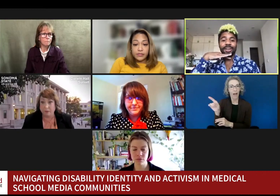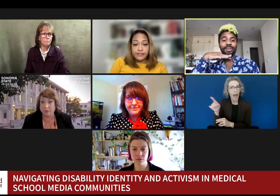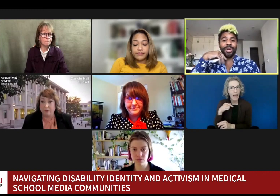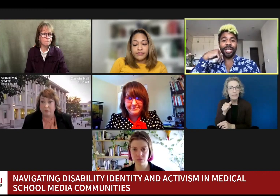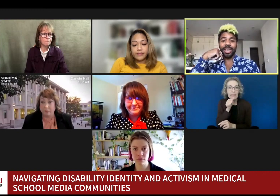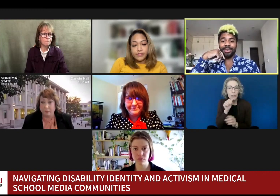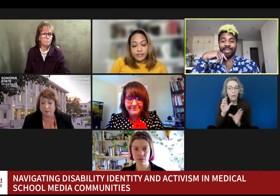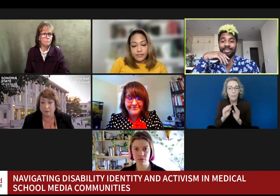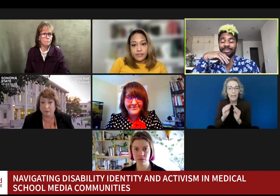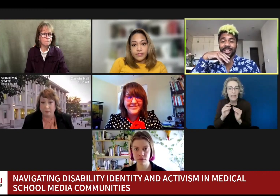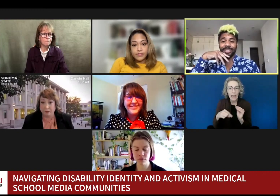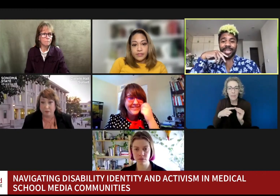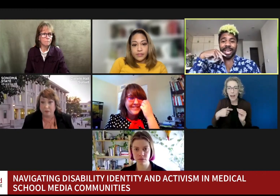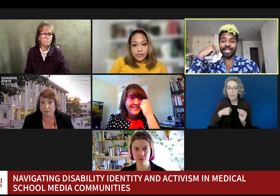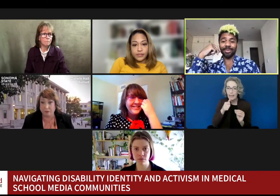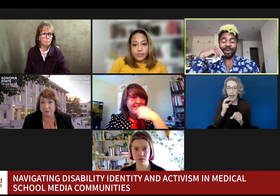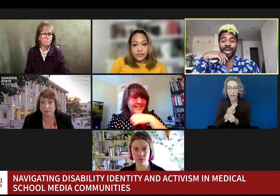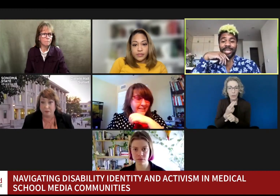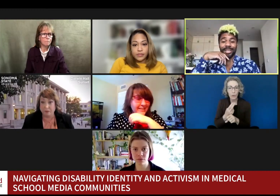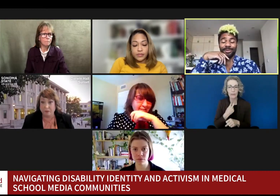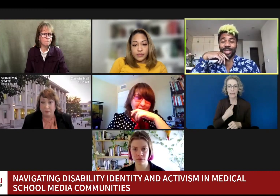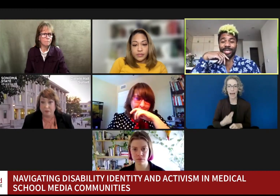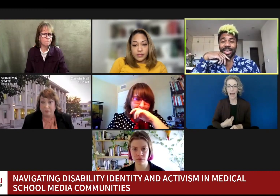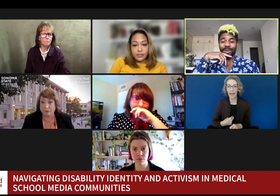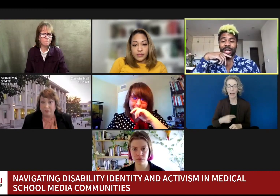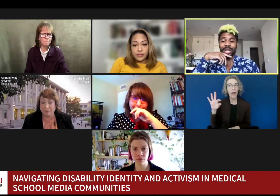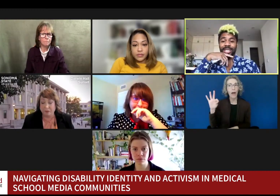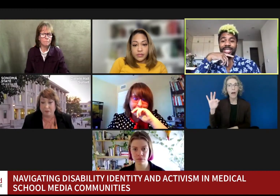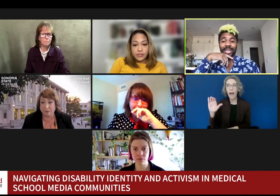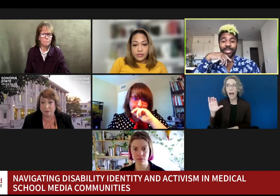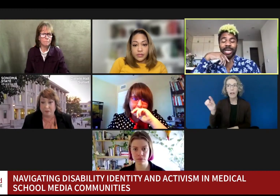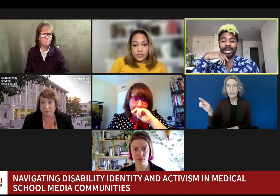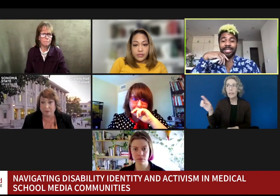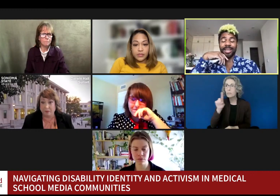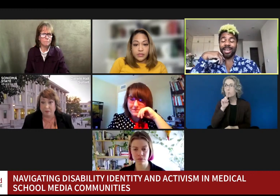Nobody in faculty asked about why I didn't wear a tie or why didn't like ties.